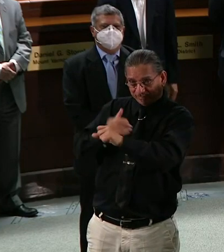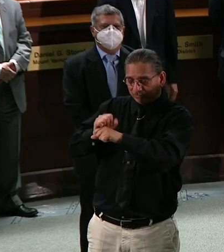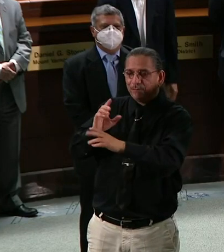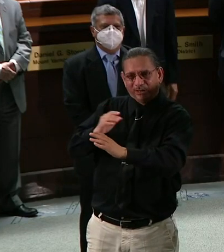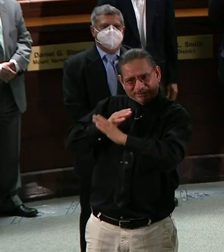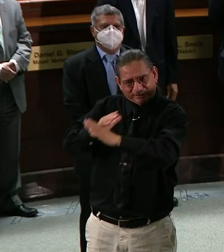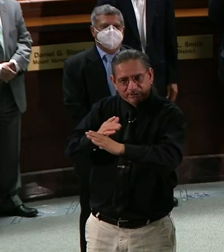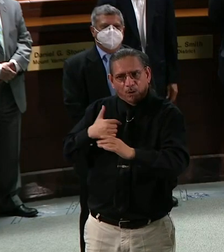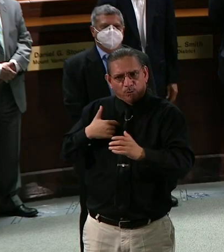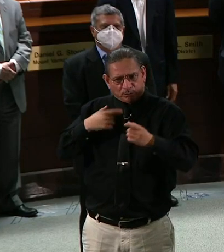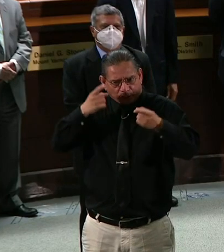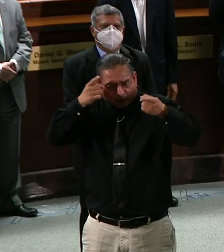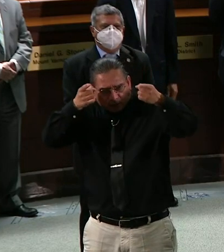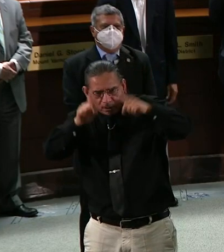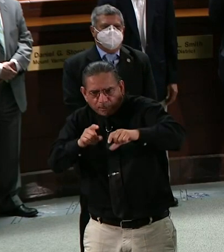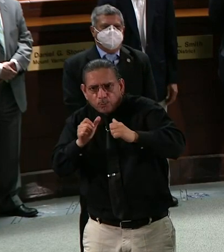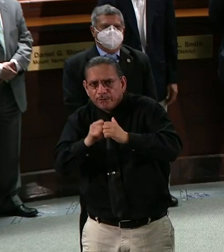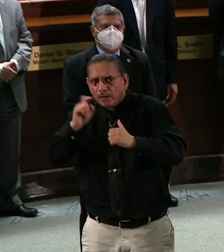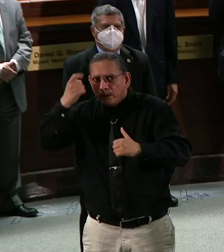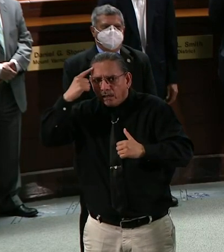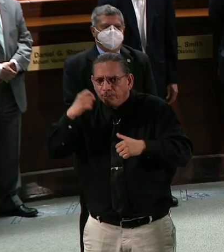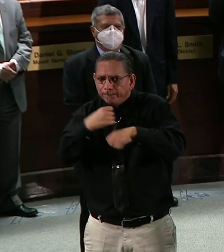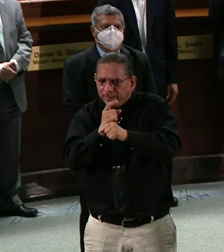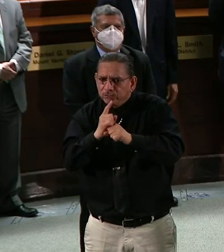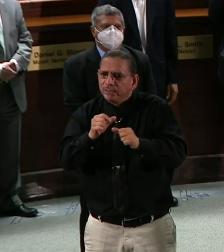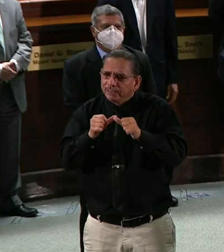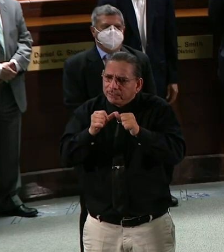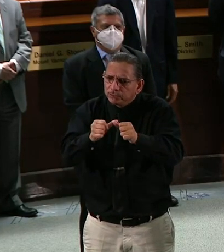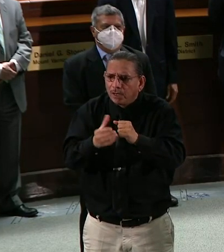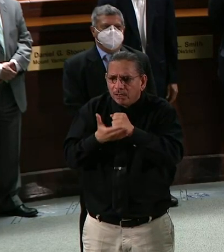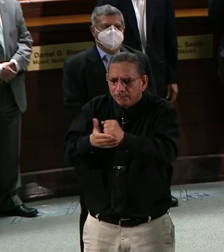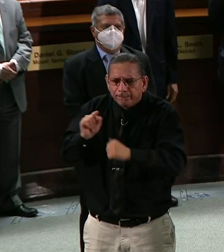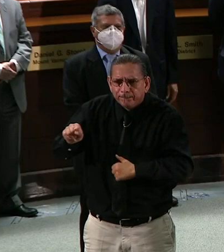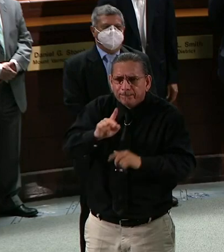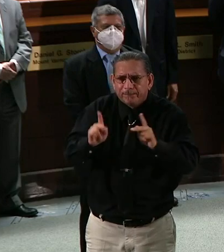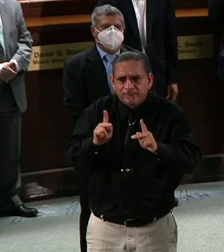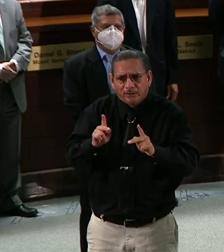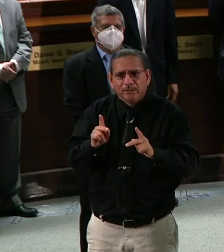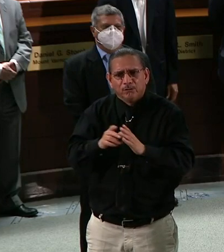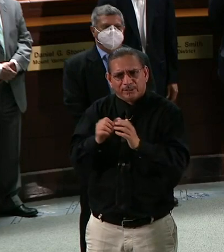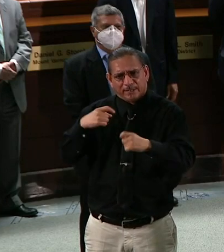KNOWS I'M PROTECTION IS BEING